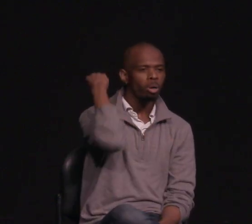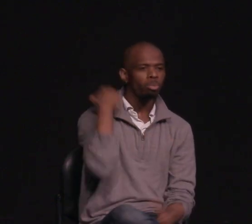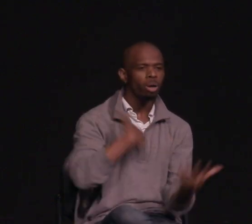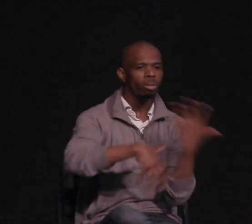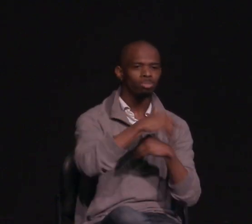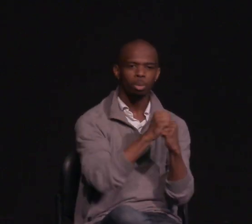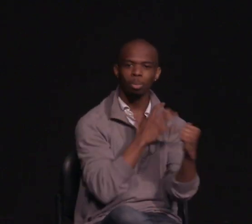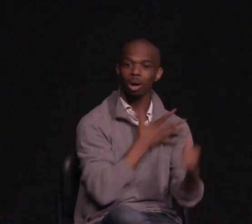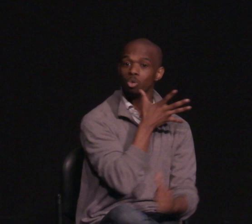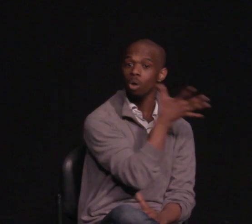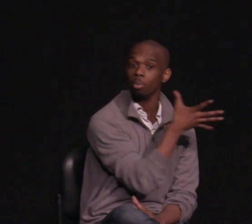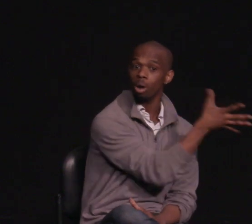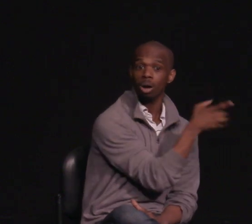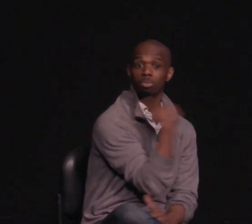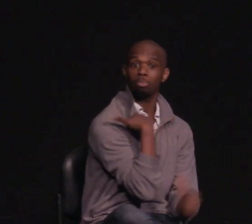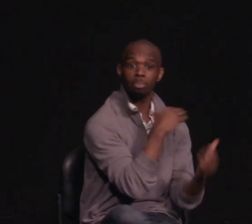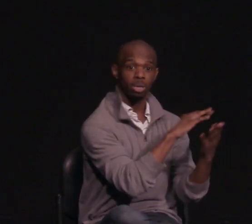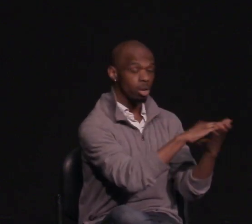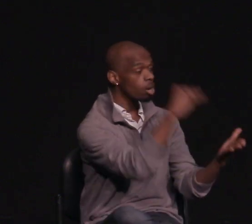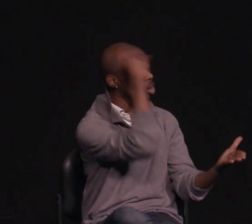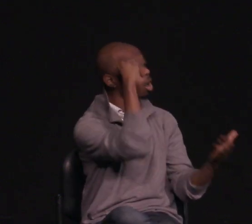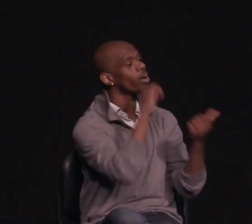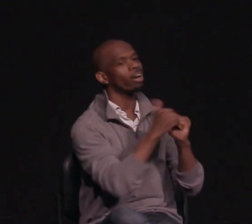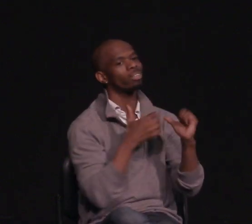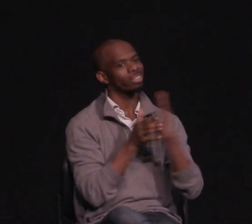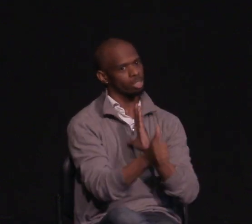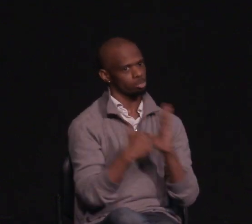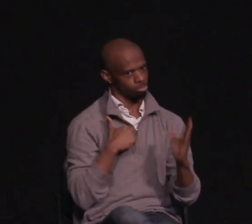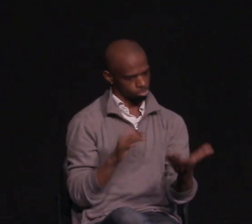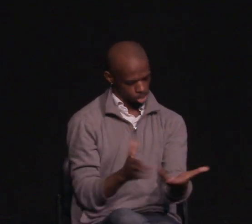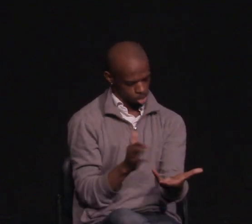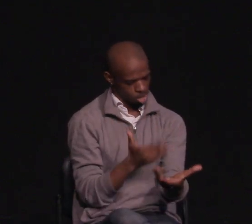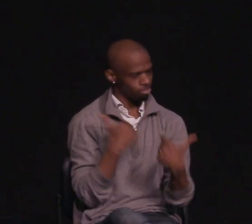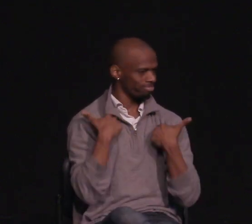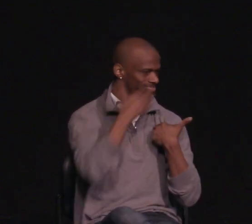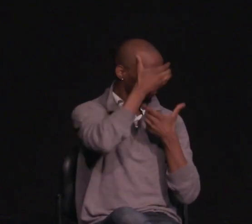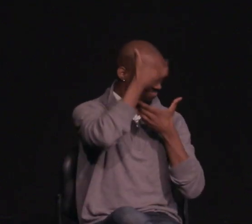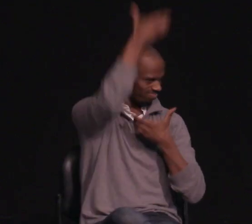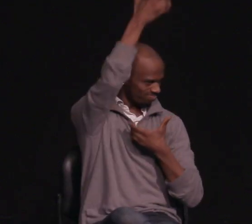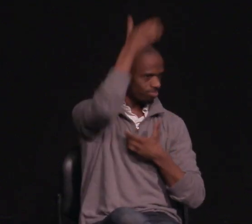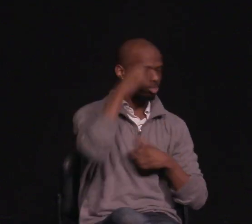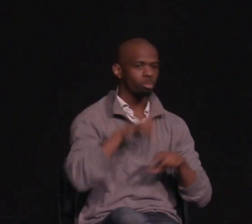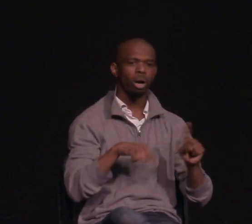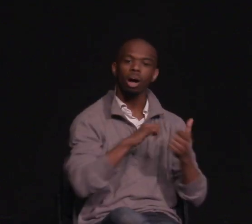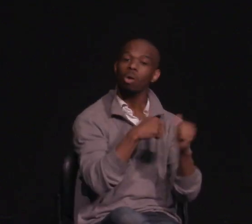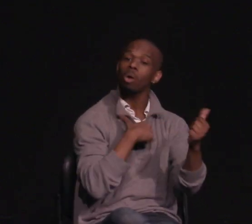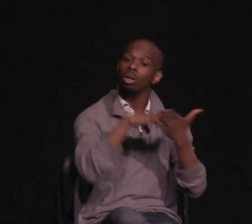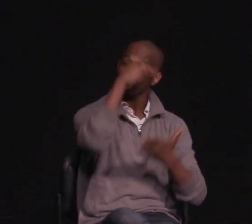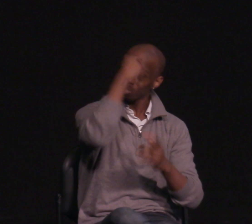a fondness of cooking, while most of the lessons that I learned as a child about the ways that my ancestors grew food